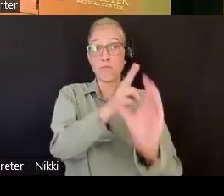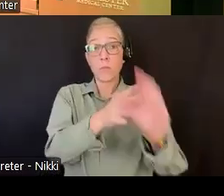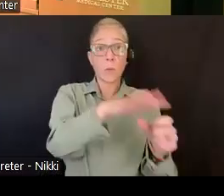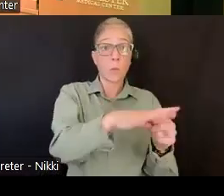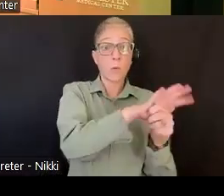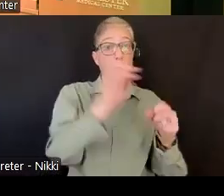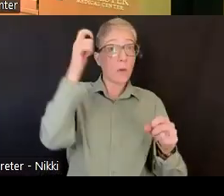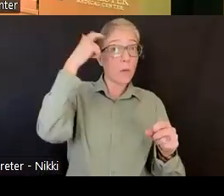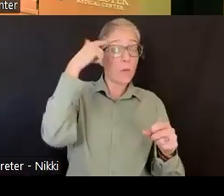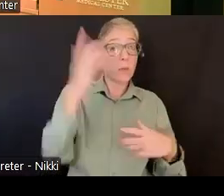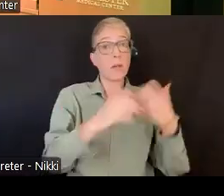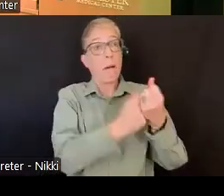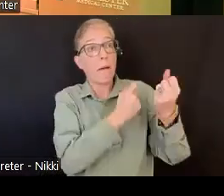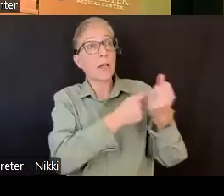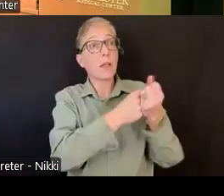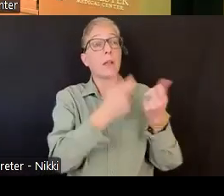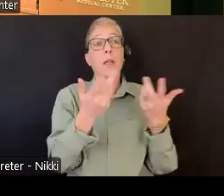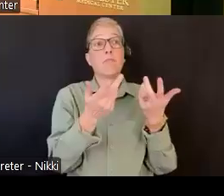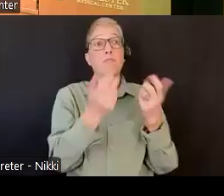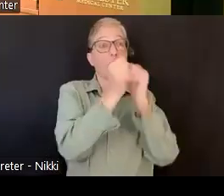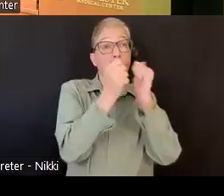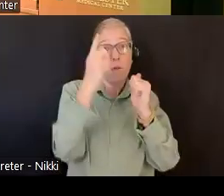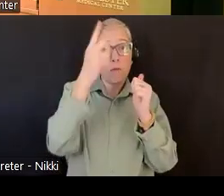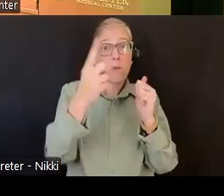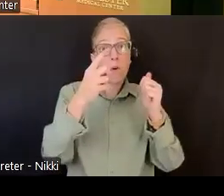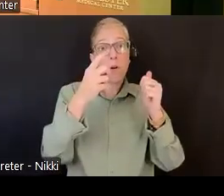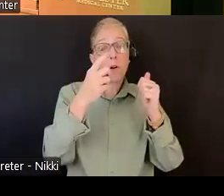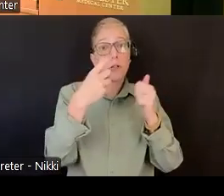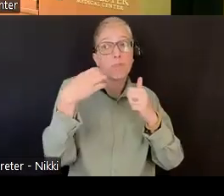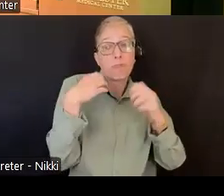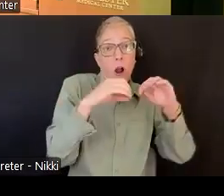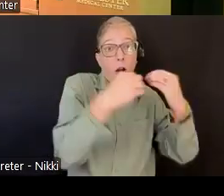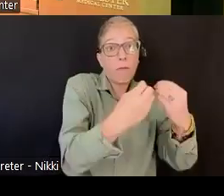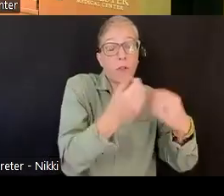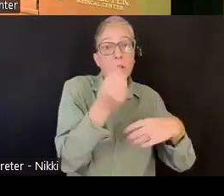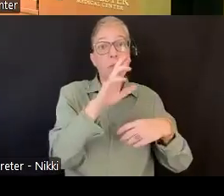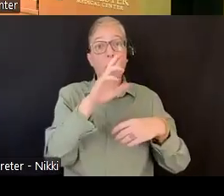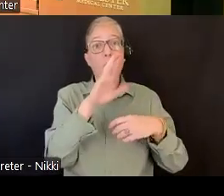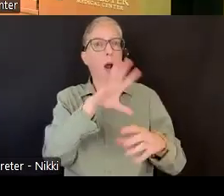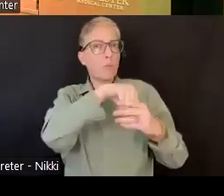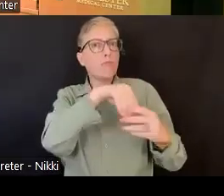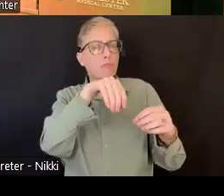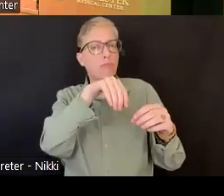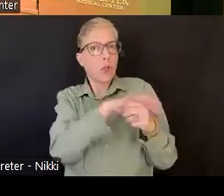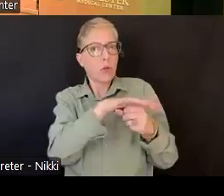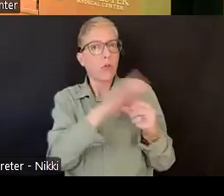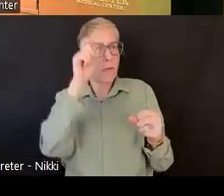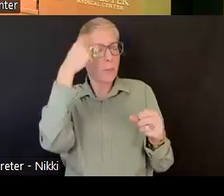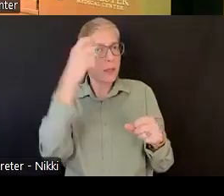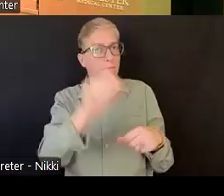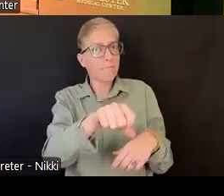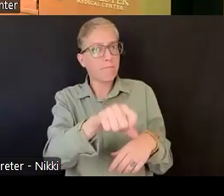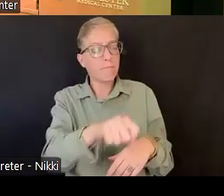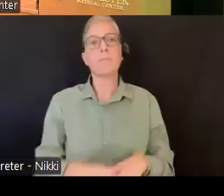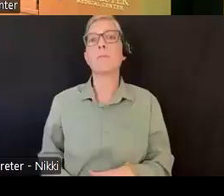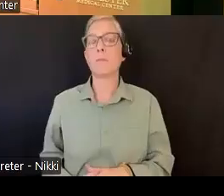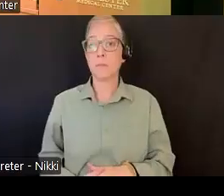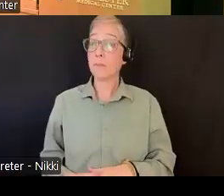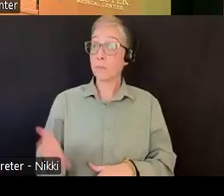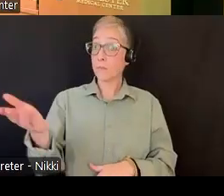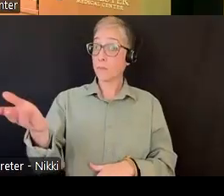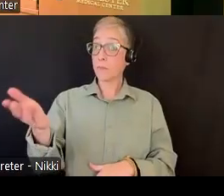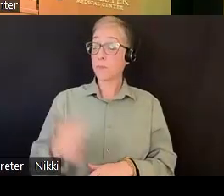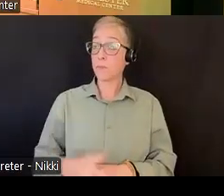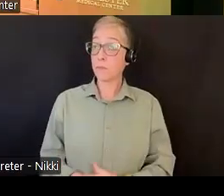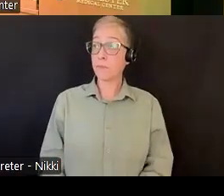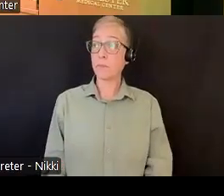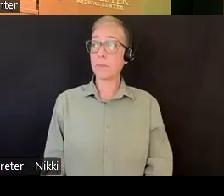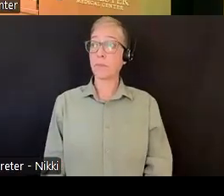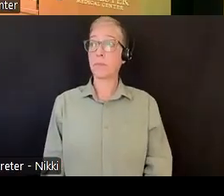running for office or other ways of sort of participating in local government. Yeah. Yeah.